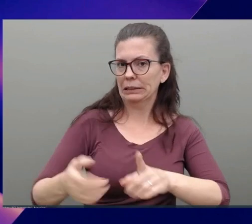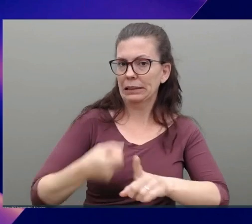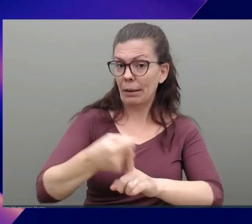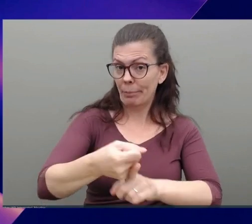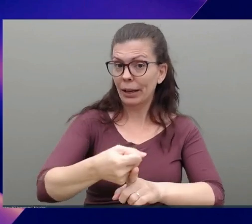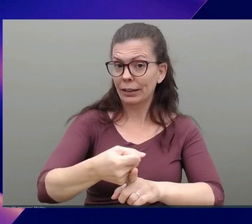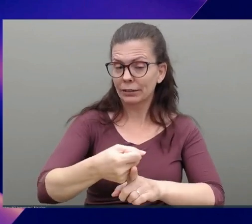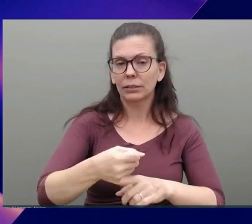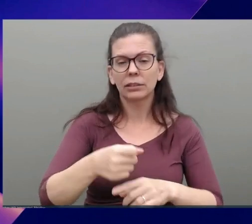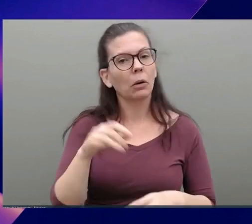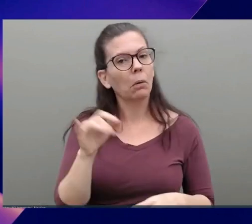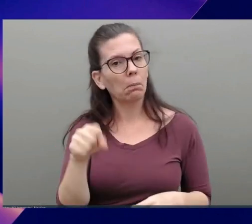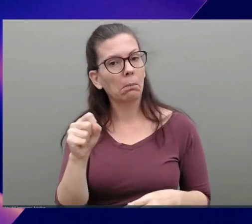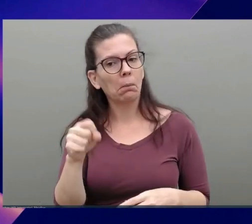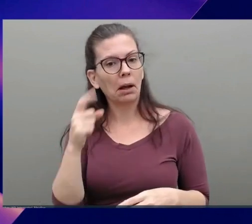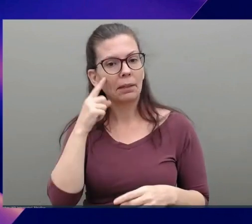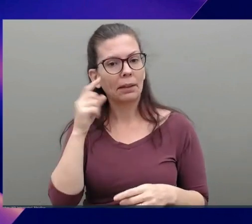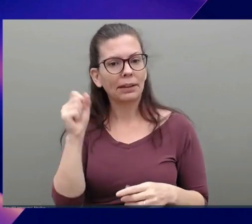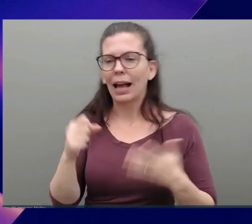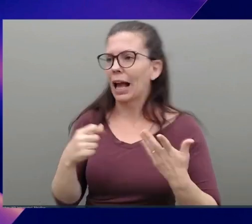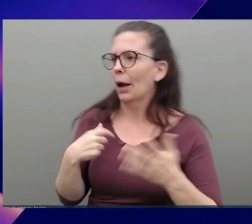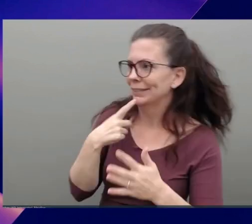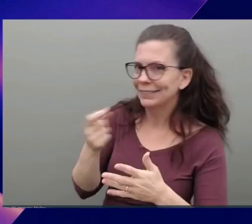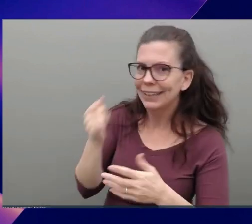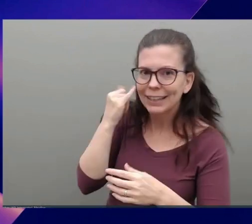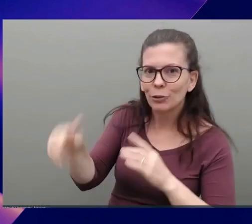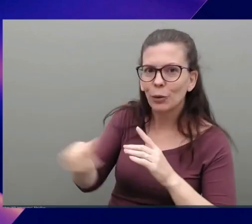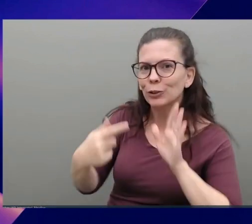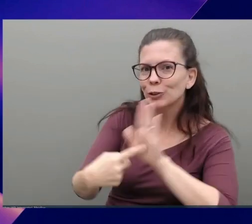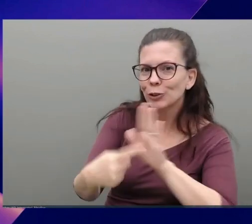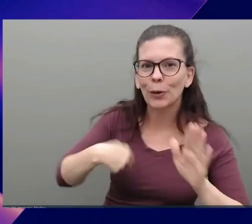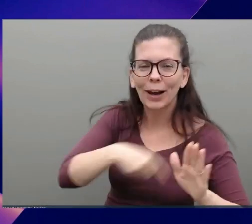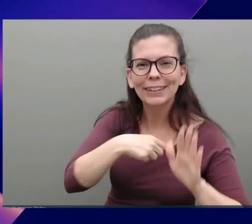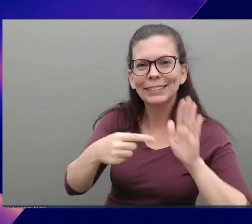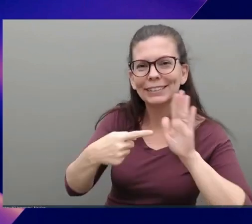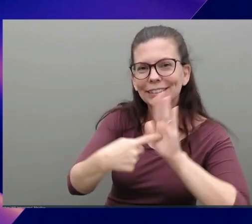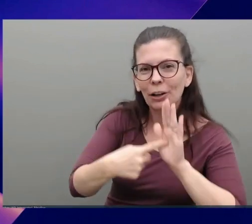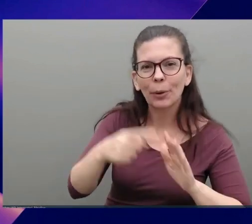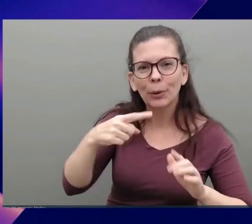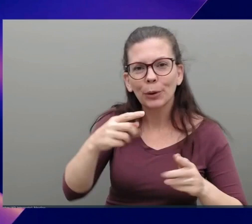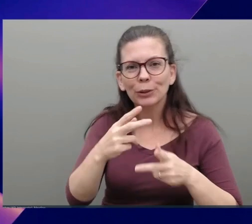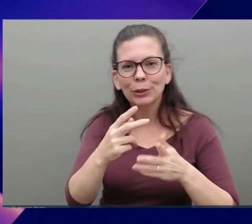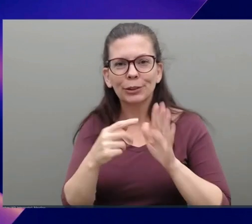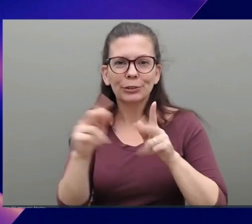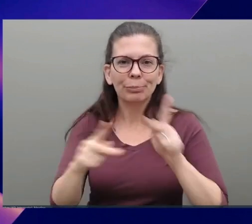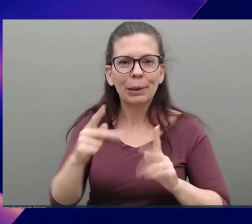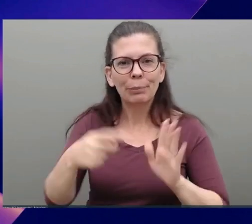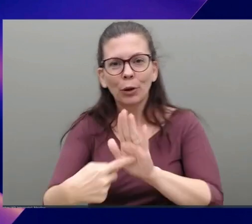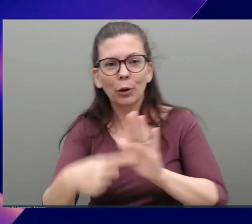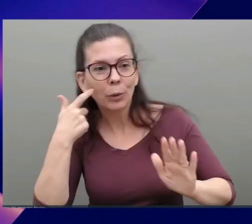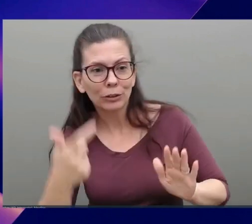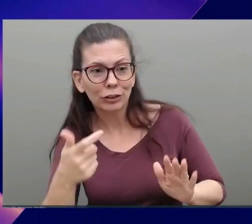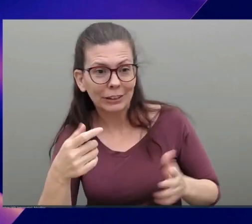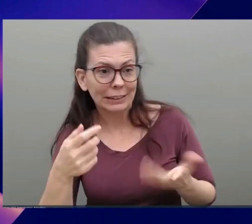Oh, I was gonna say, if there's anything you wanted to show us and you know, show the people at home. Yeah. So we have a demo that I will present.